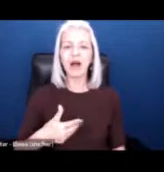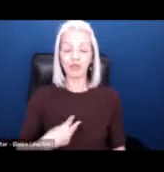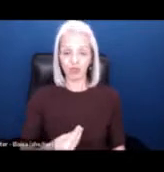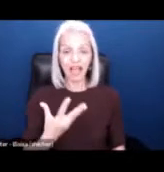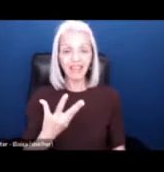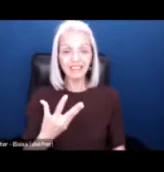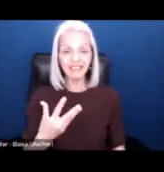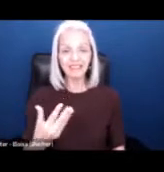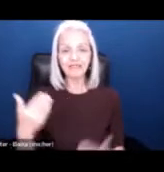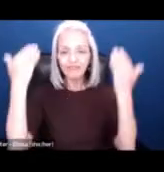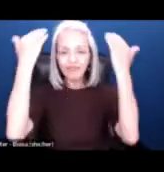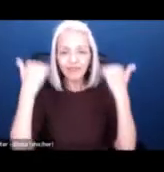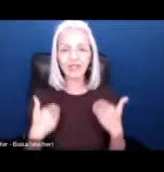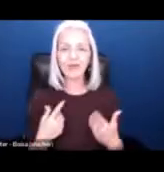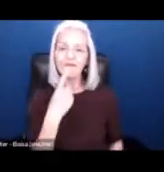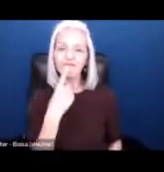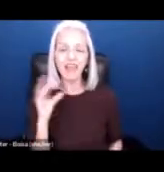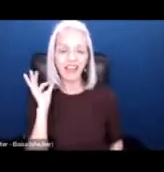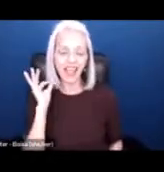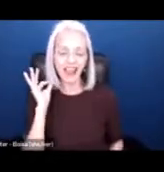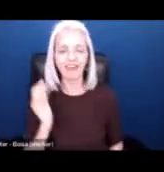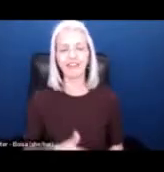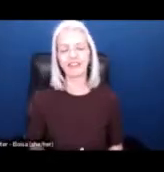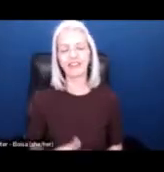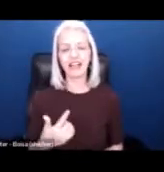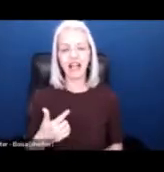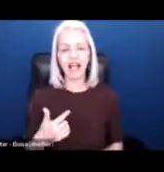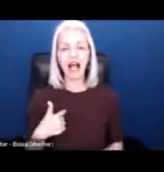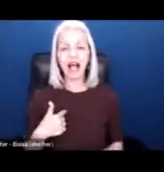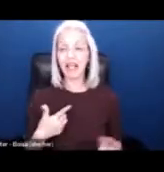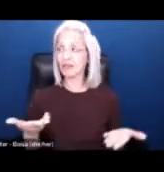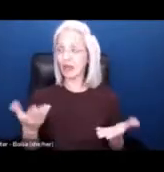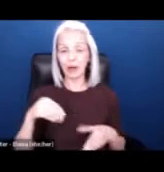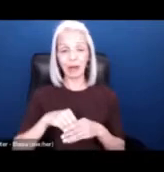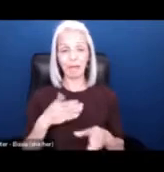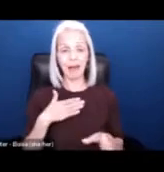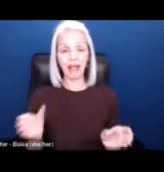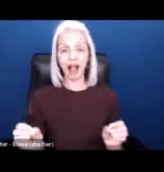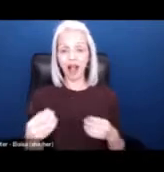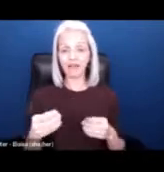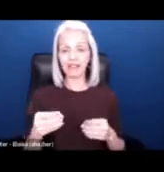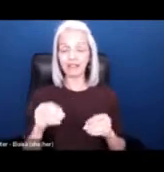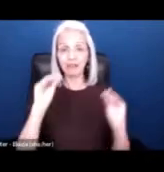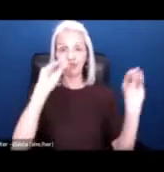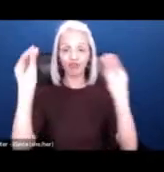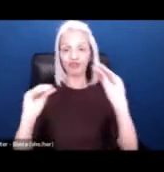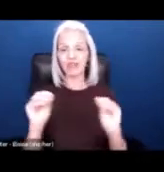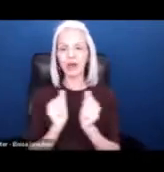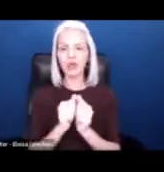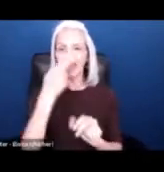I have long red hair. I come to you from my office that is decorated with fun North Dakota